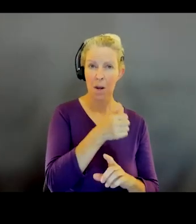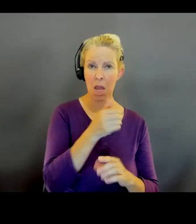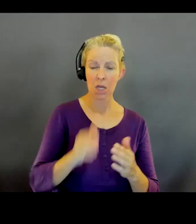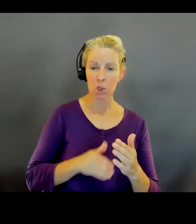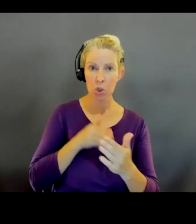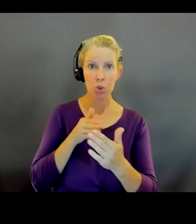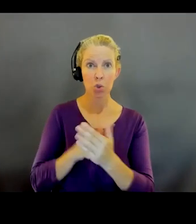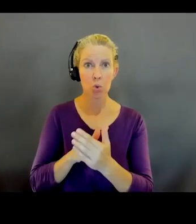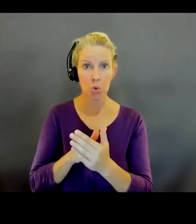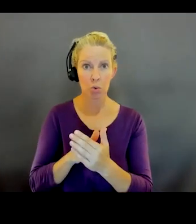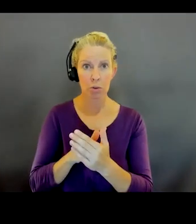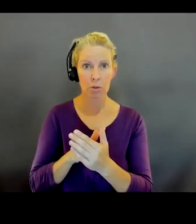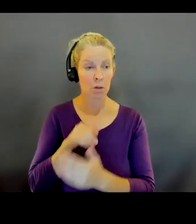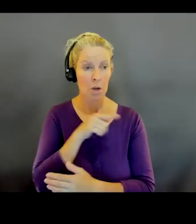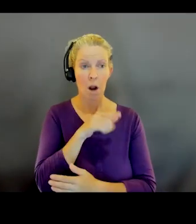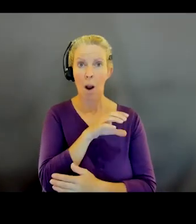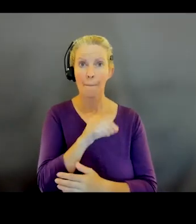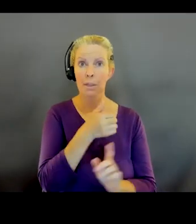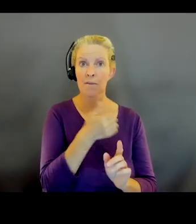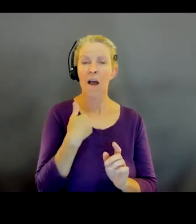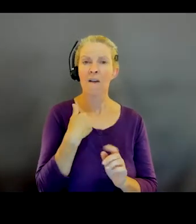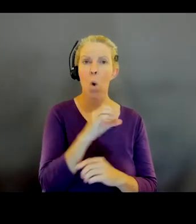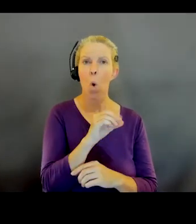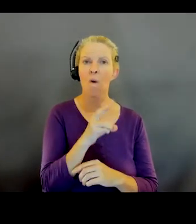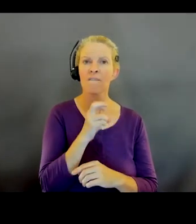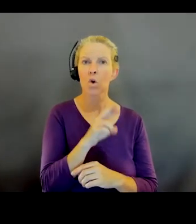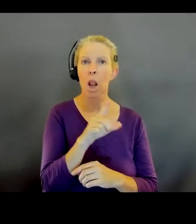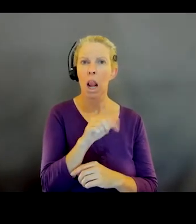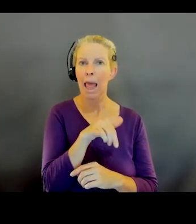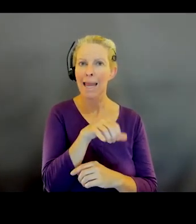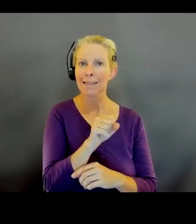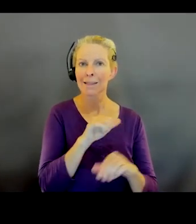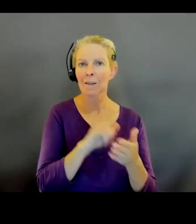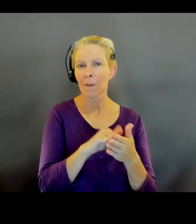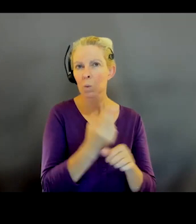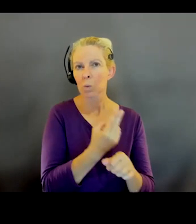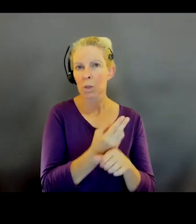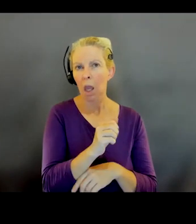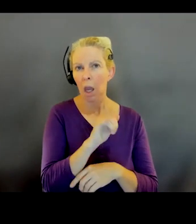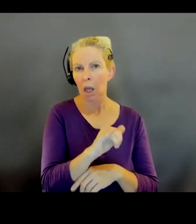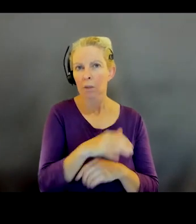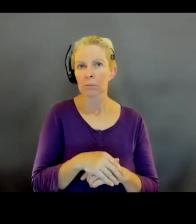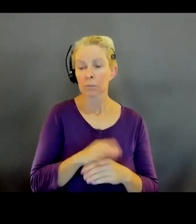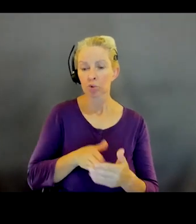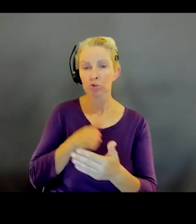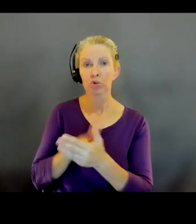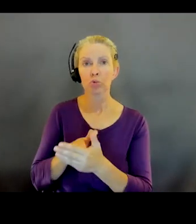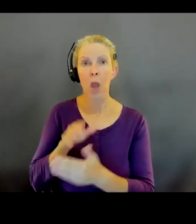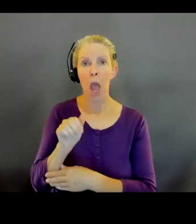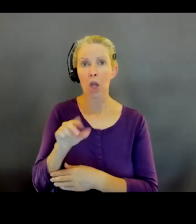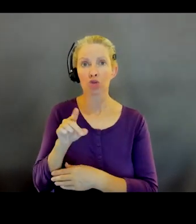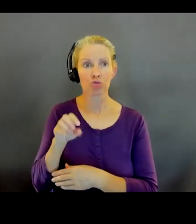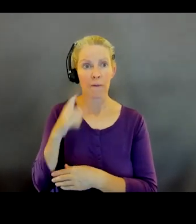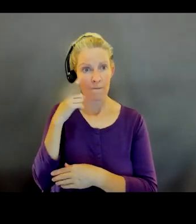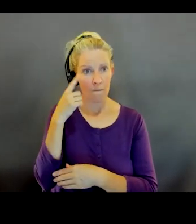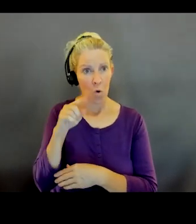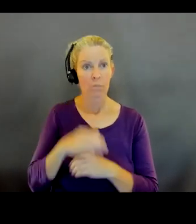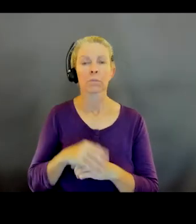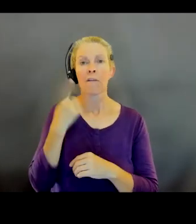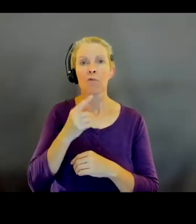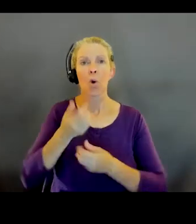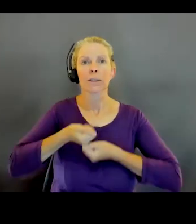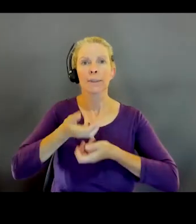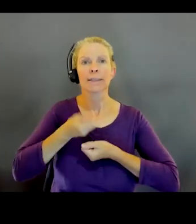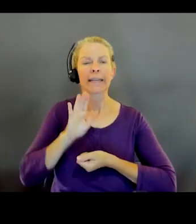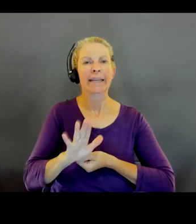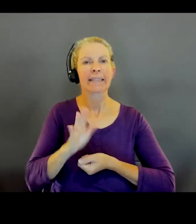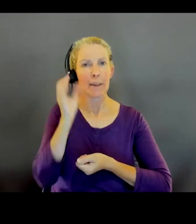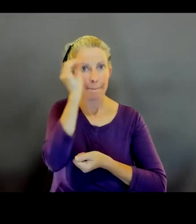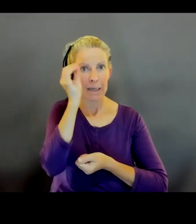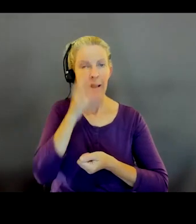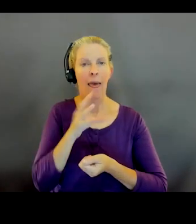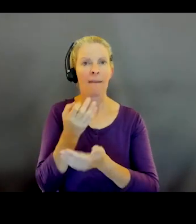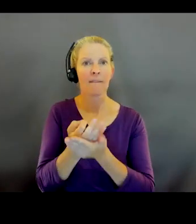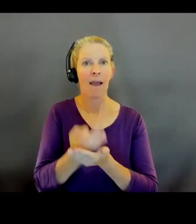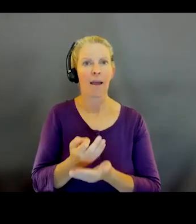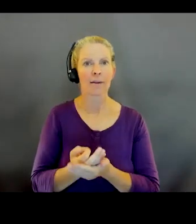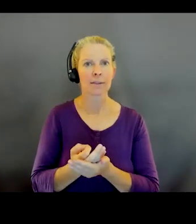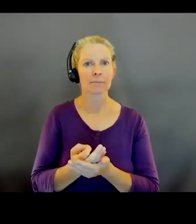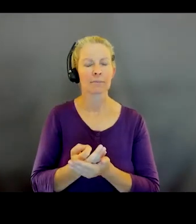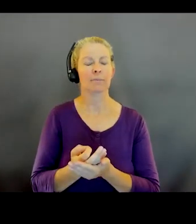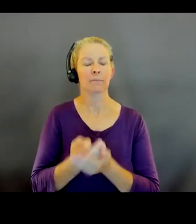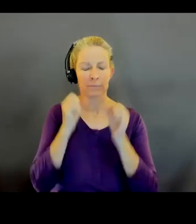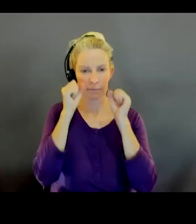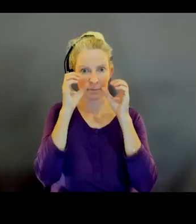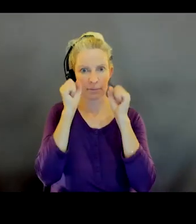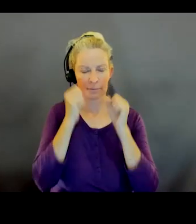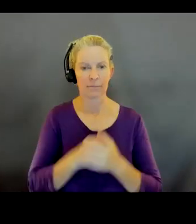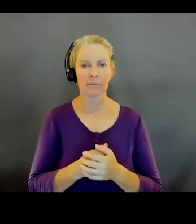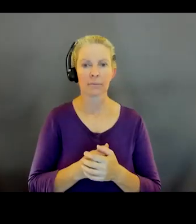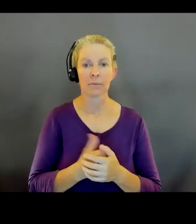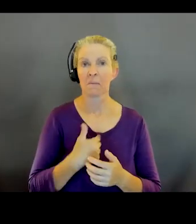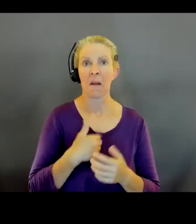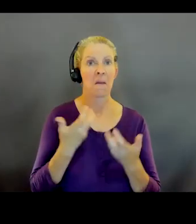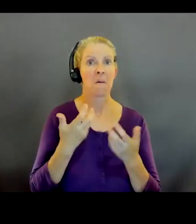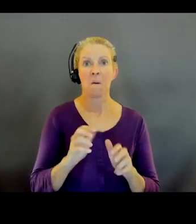AI. He is being sued for stating his opinion and facts. Because I don't want to be sued,